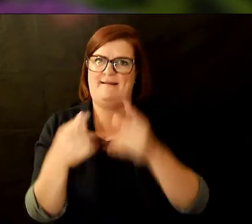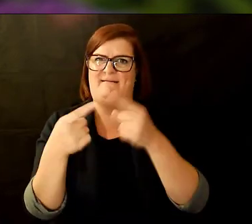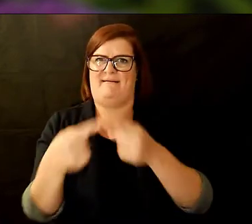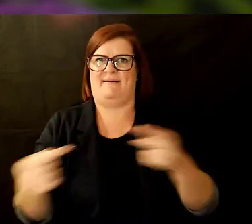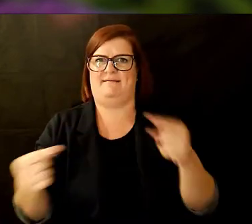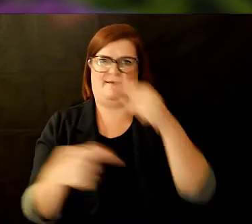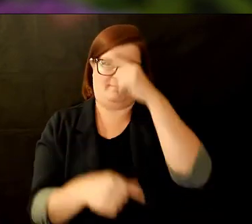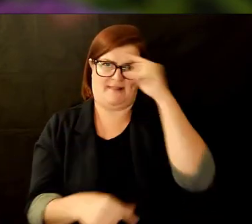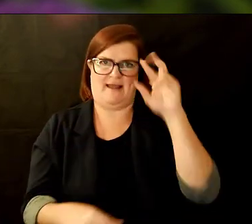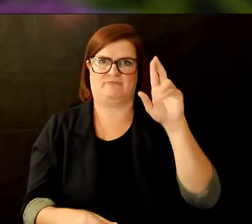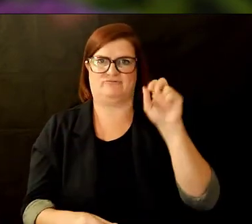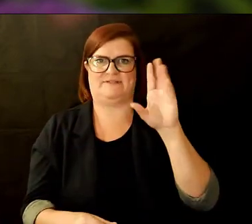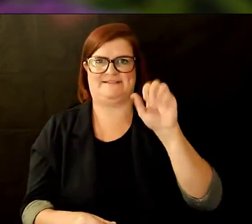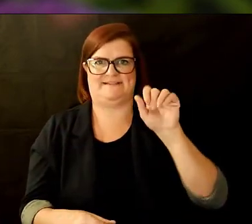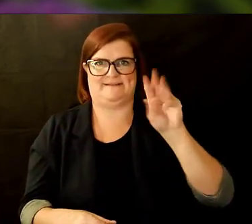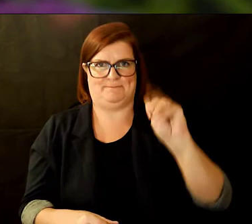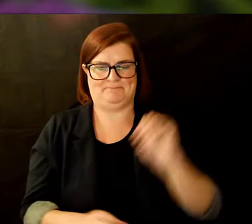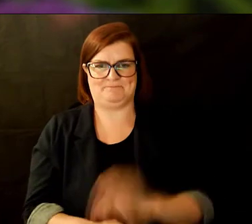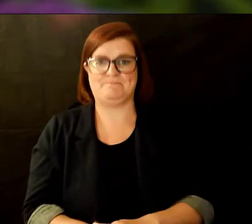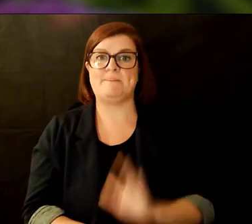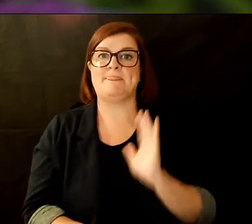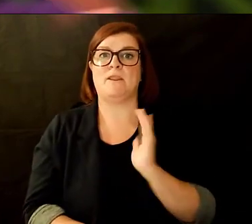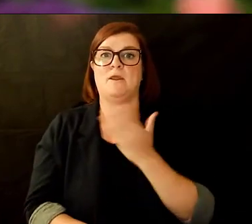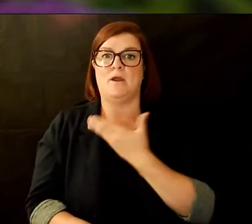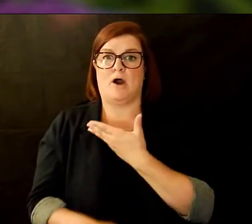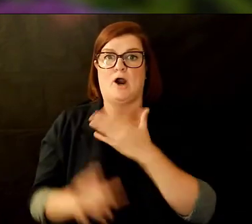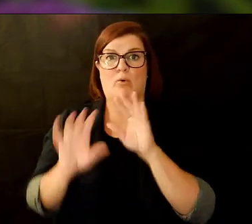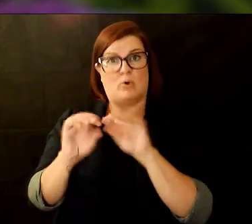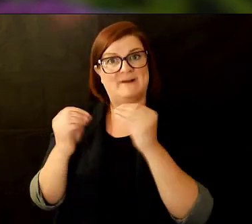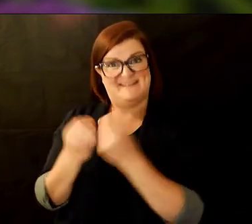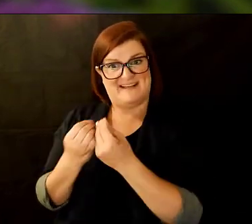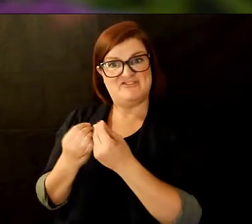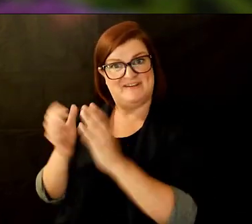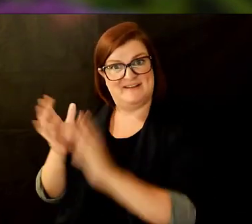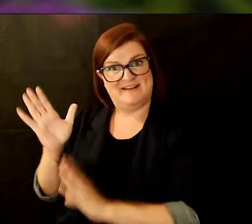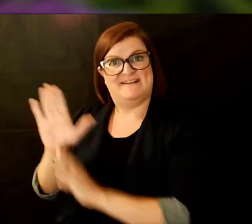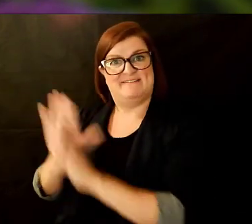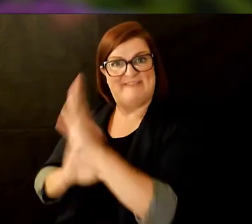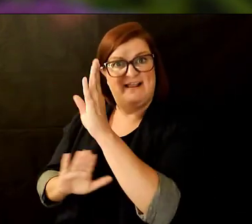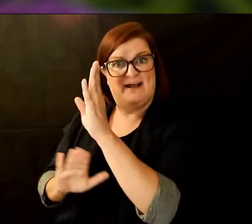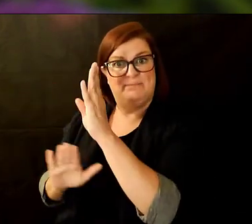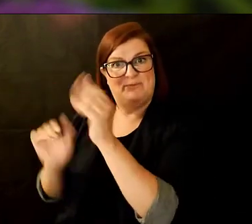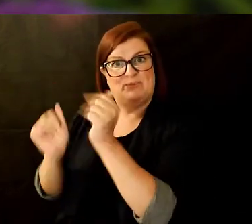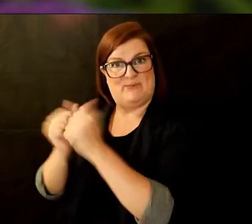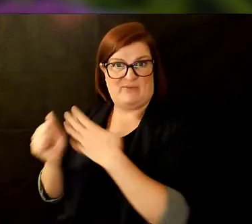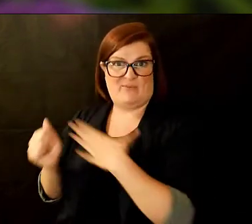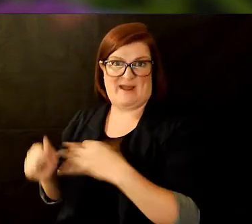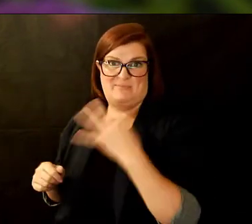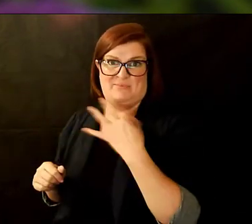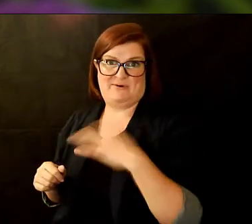Our organization developed in the context of white privilege, as other organizations in our country.